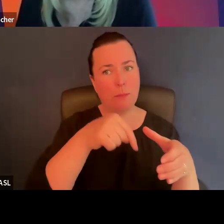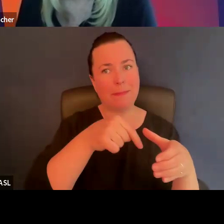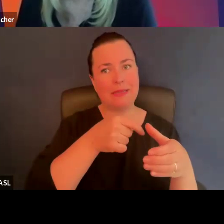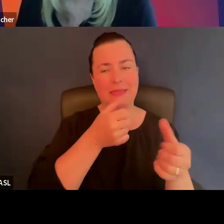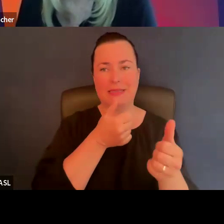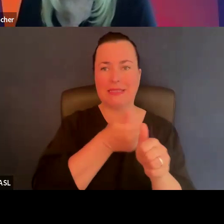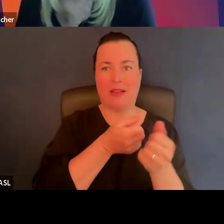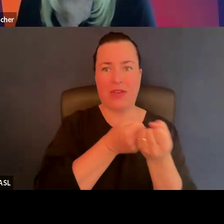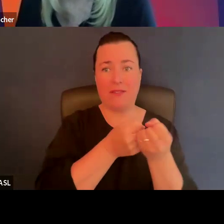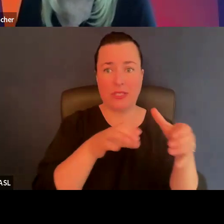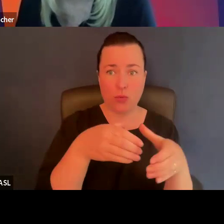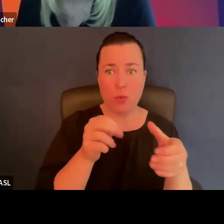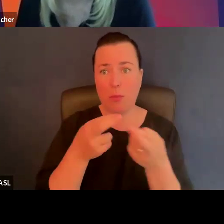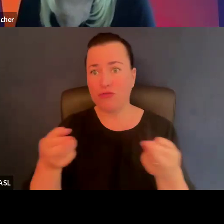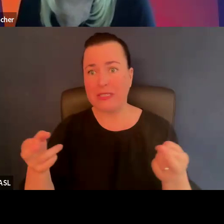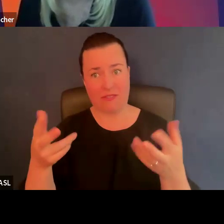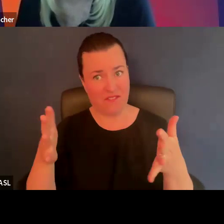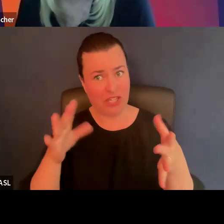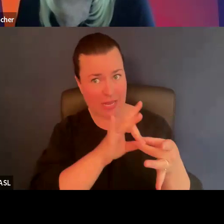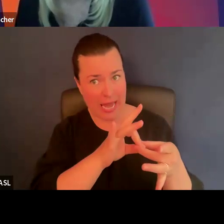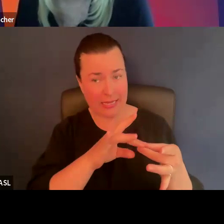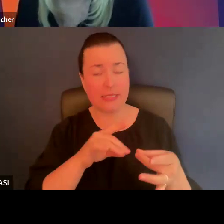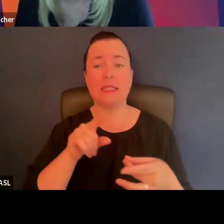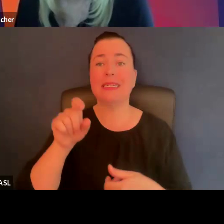And answer A is yes, and answer B is no.